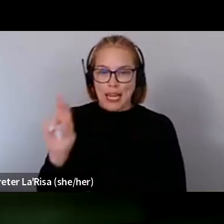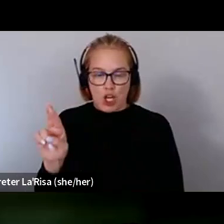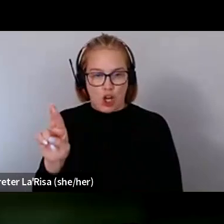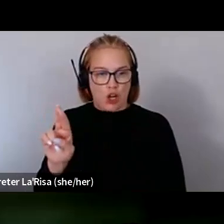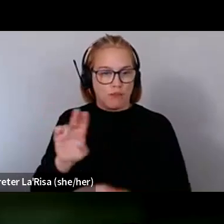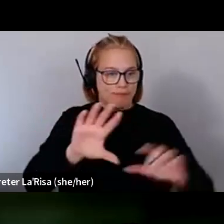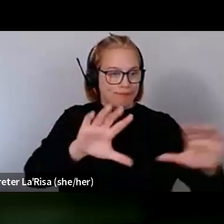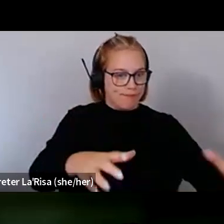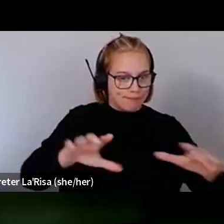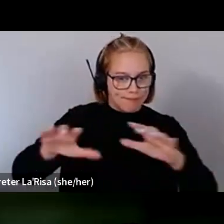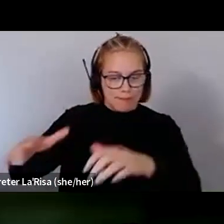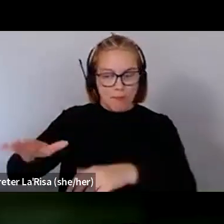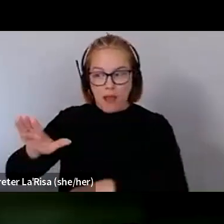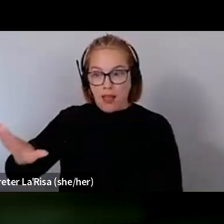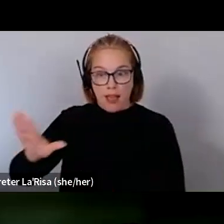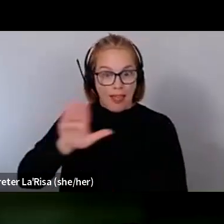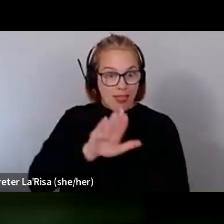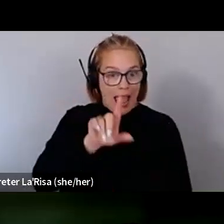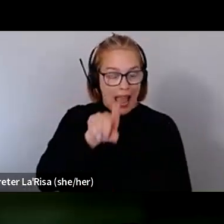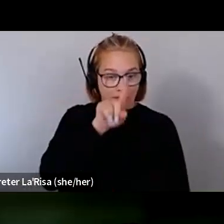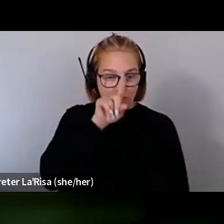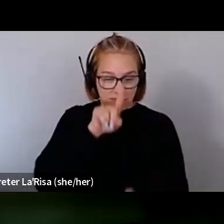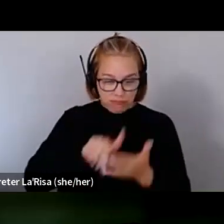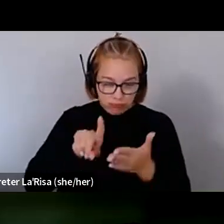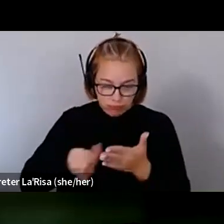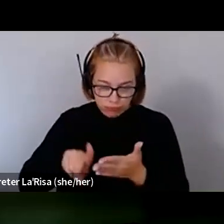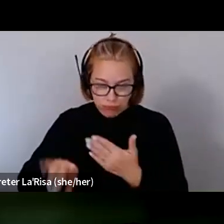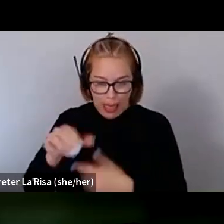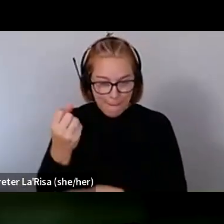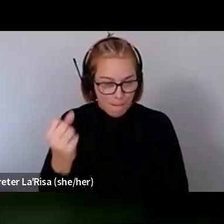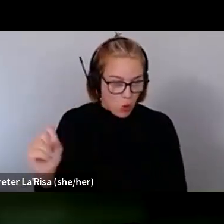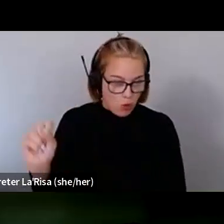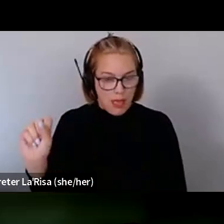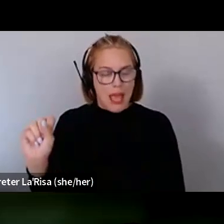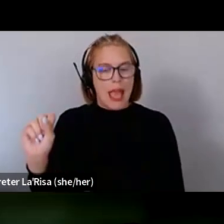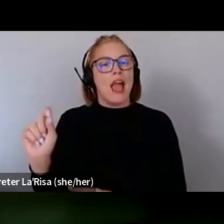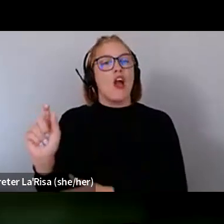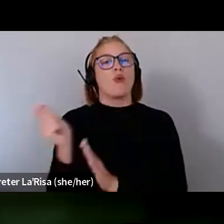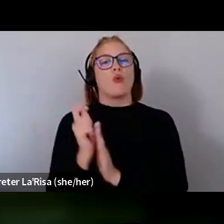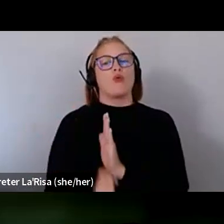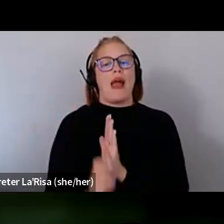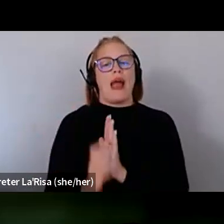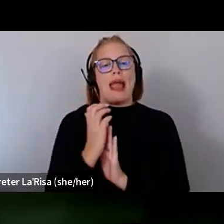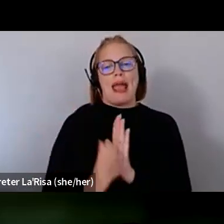taught it. Also have a essay contest that we do for specifically juniors